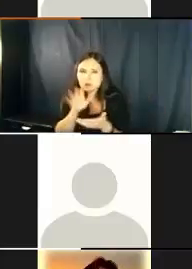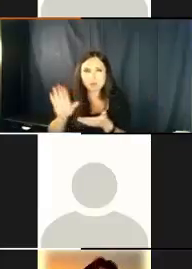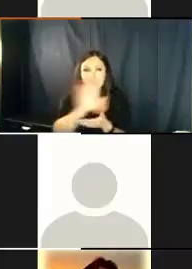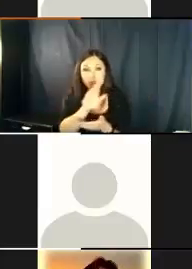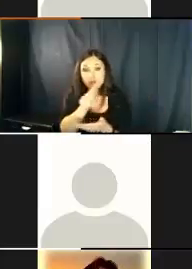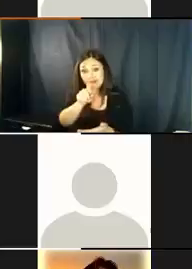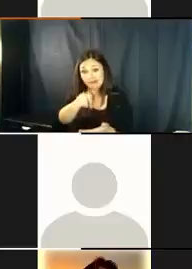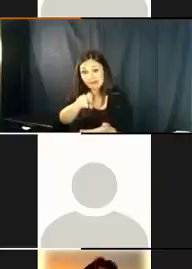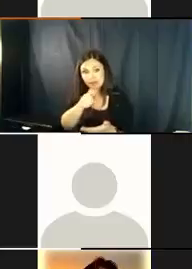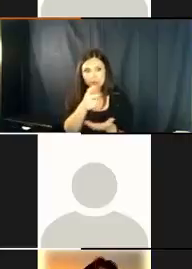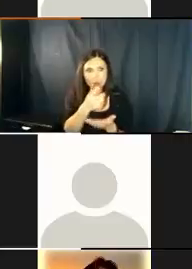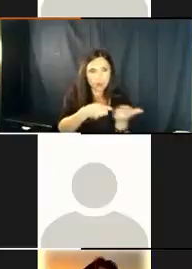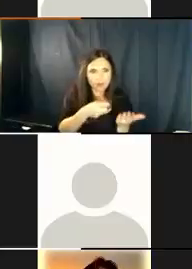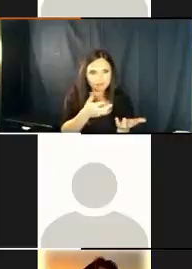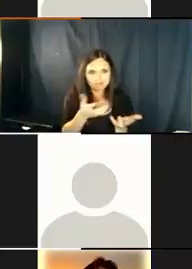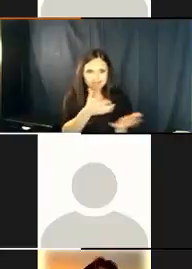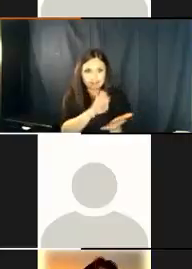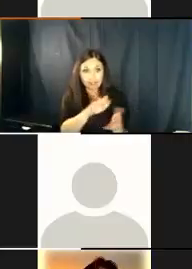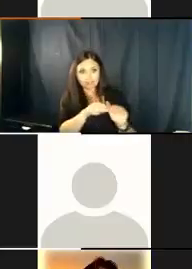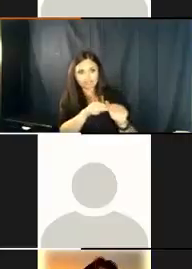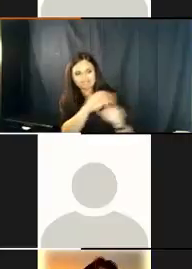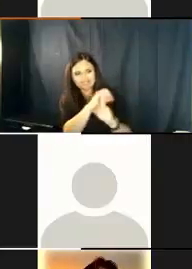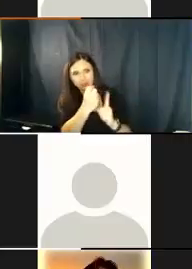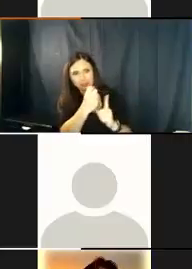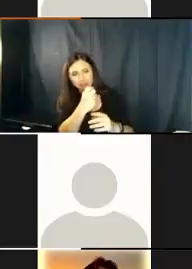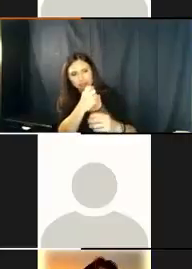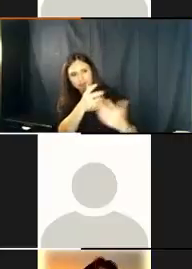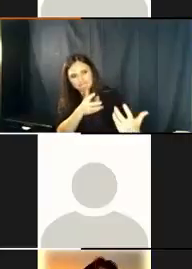And honestly on the front end or the back end, it takes a lot more time to set that